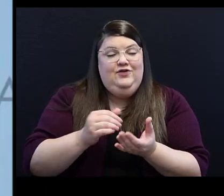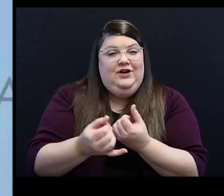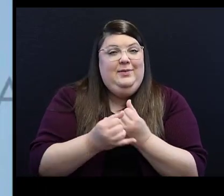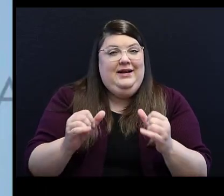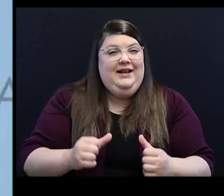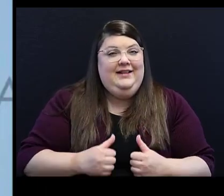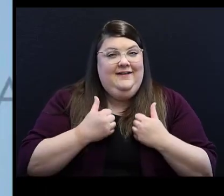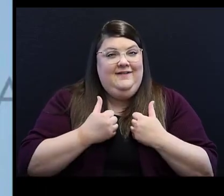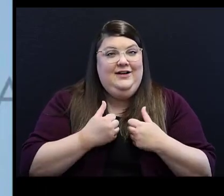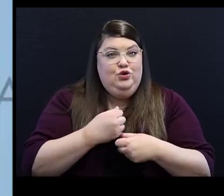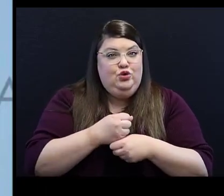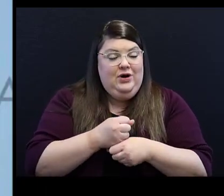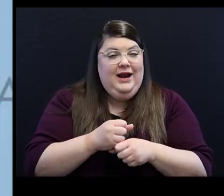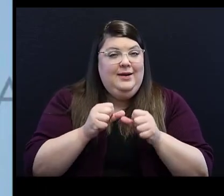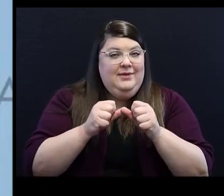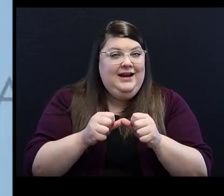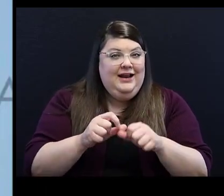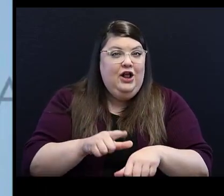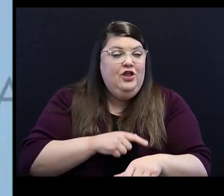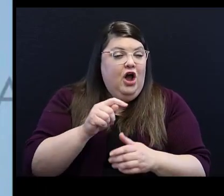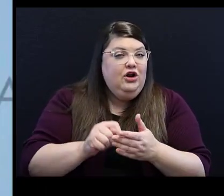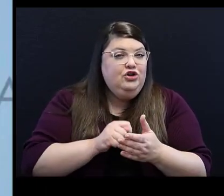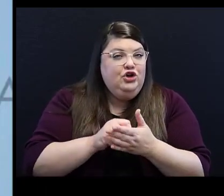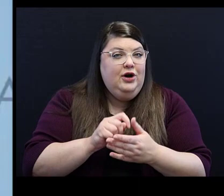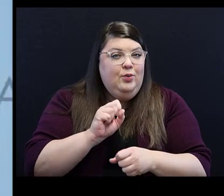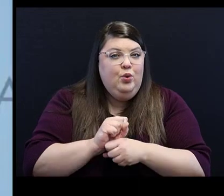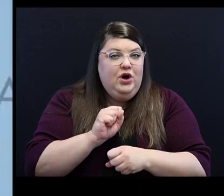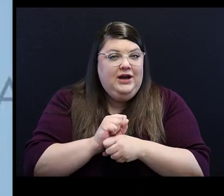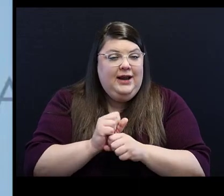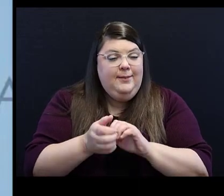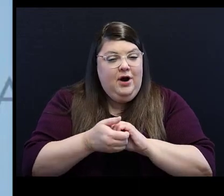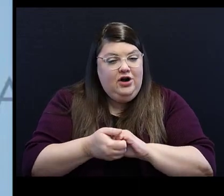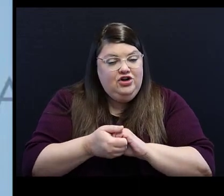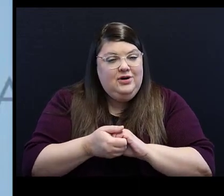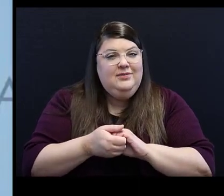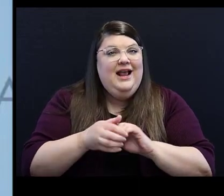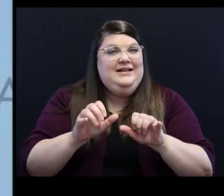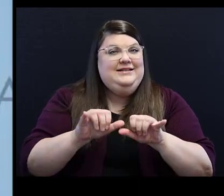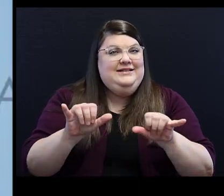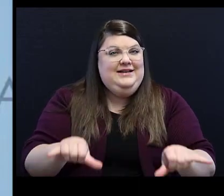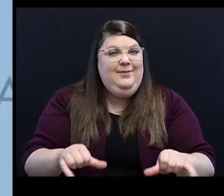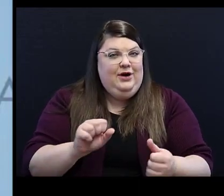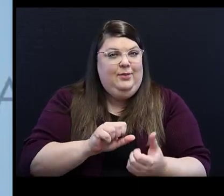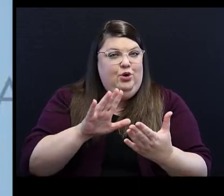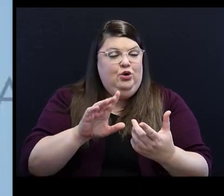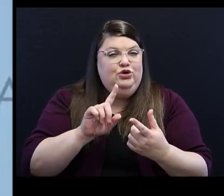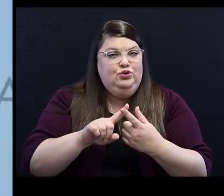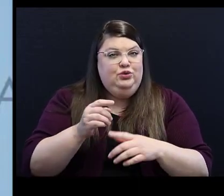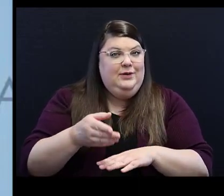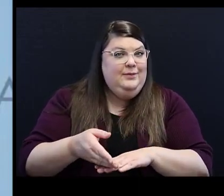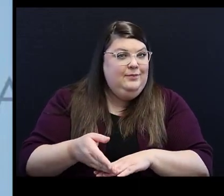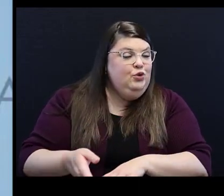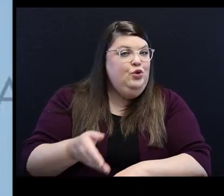and maintaining long-term working partnerships and systemic approaches to improve access